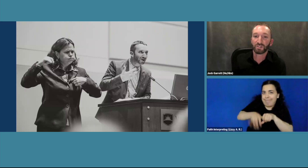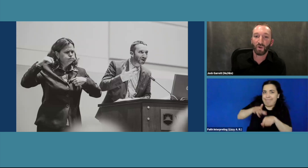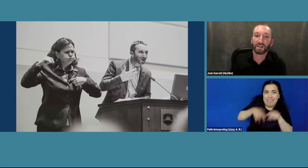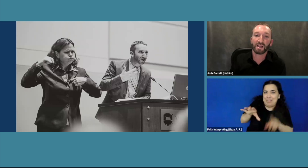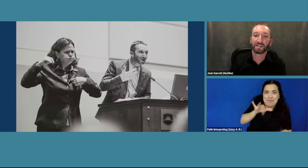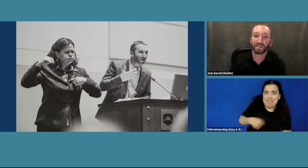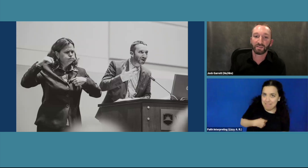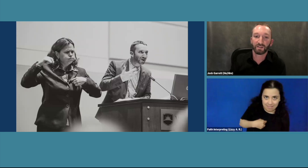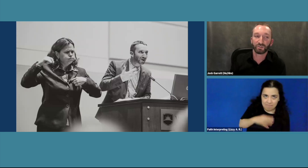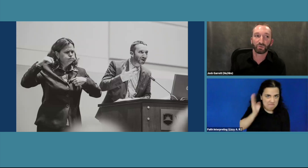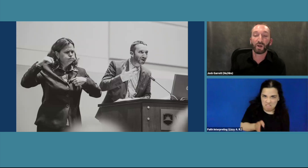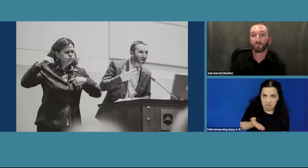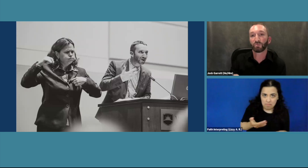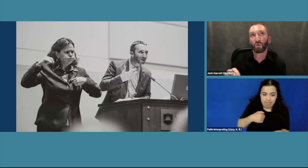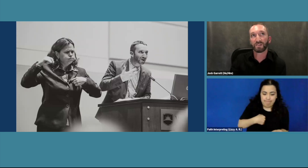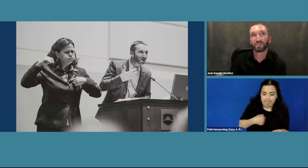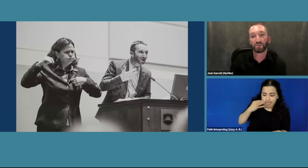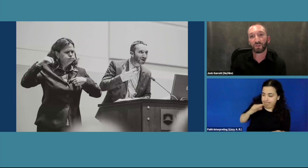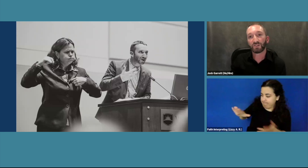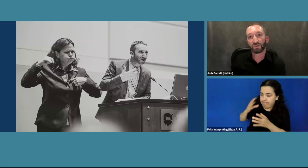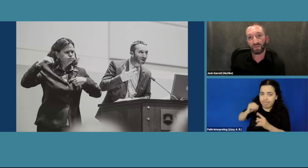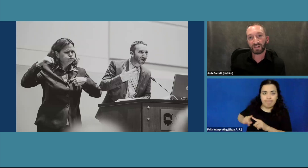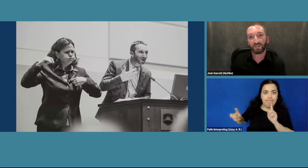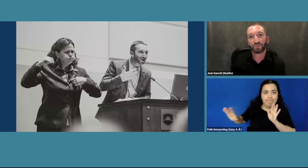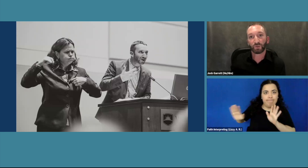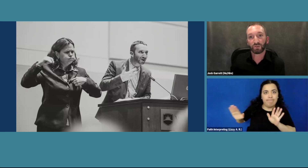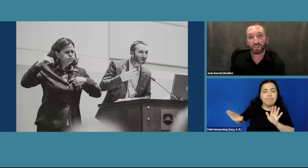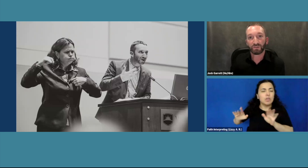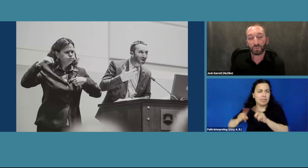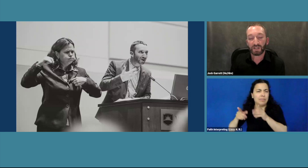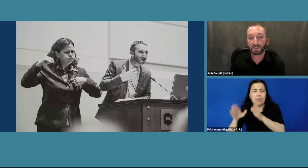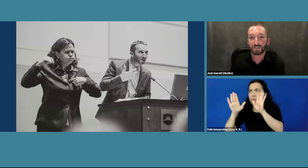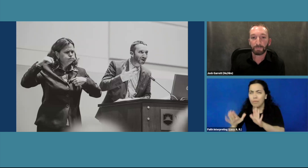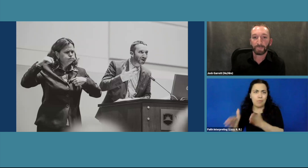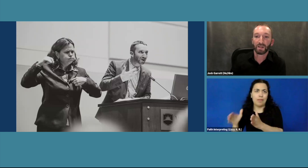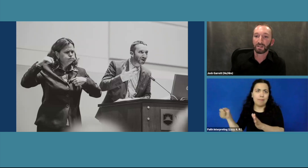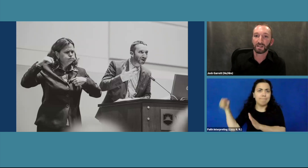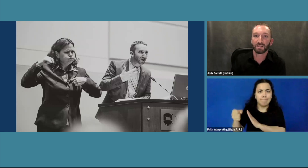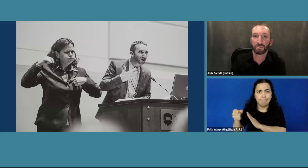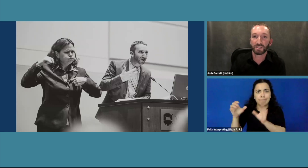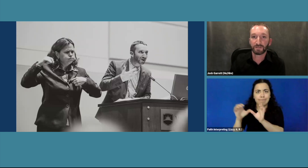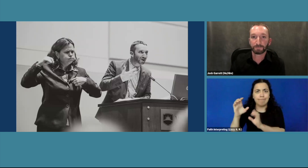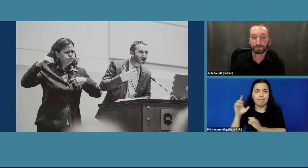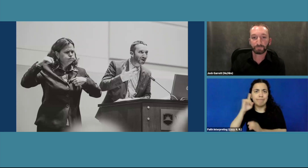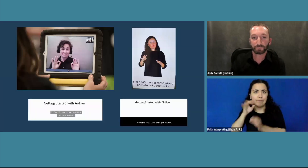So highlighting that there's great ways to utilize certified deaf interpreters in your spaces. Next slide, please.